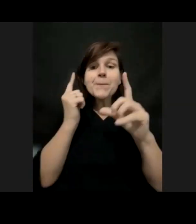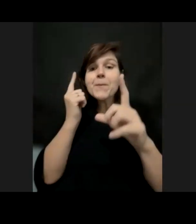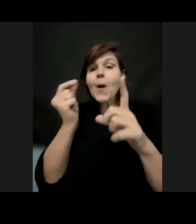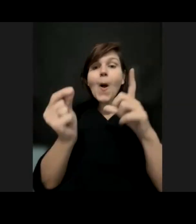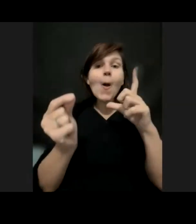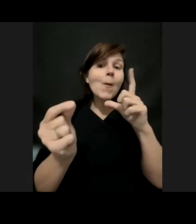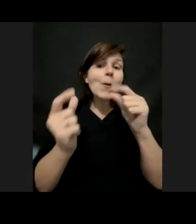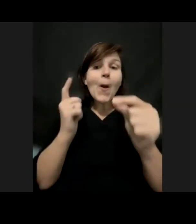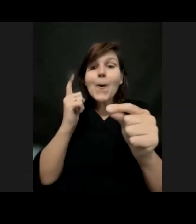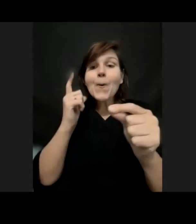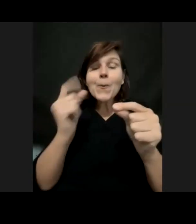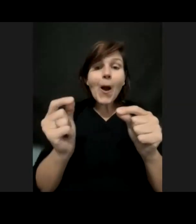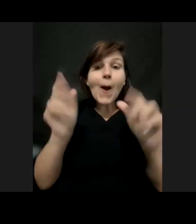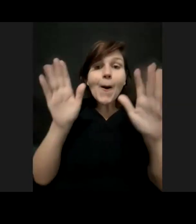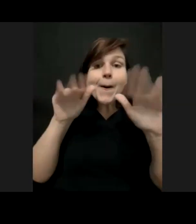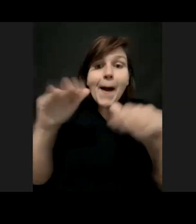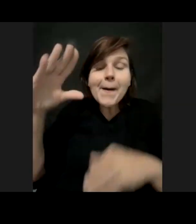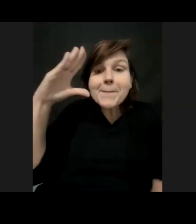Aw, boys and girls, that was so much fun!